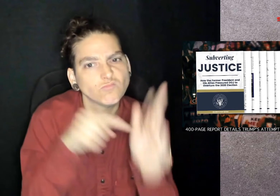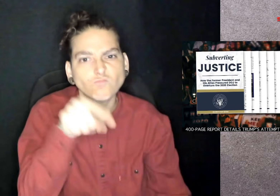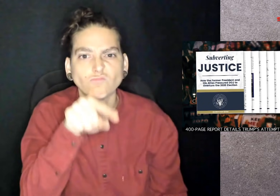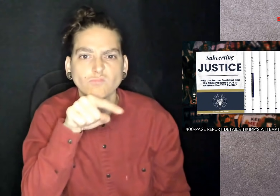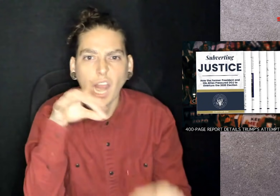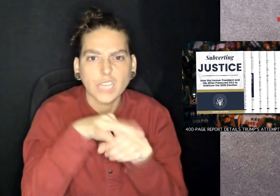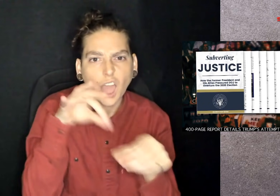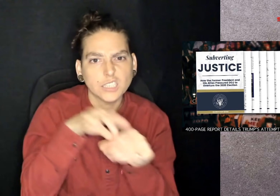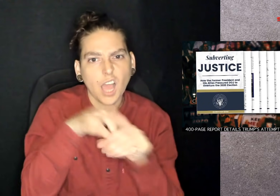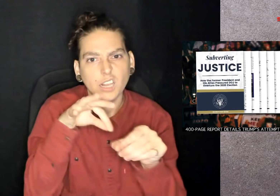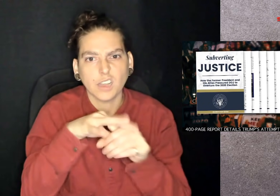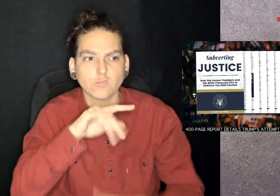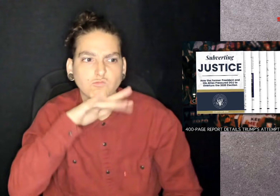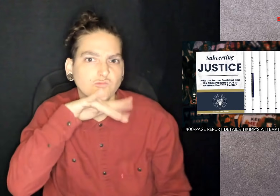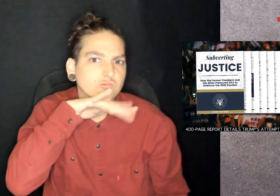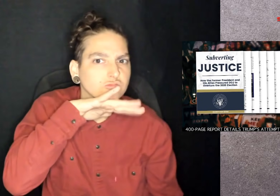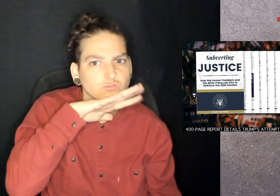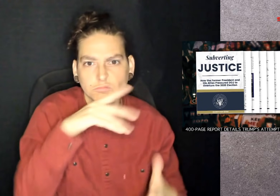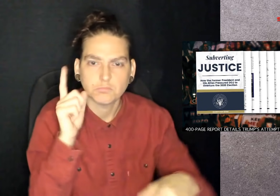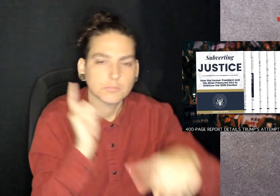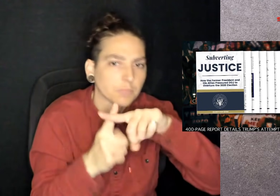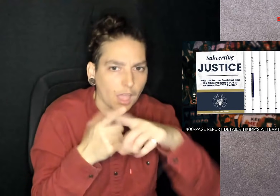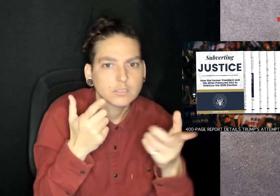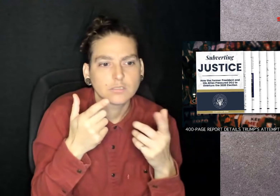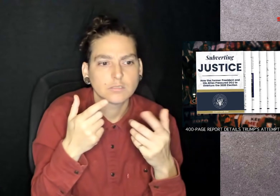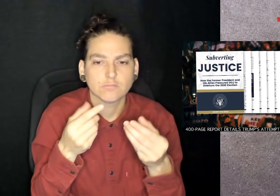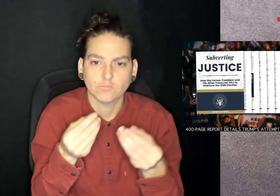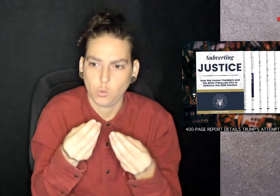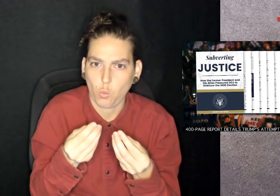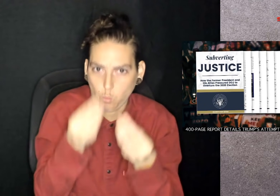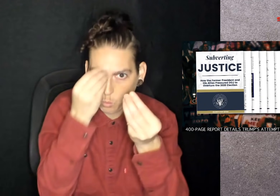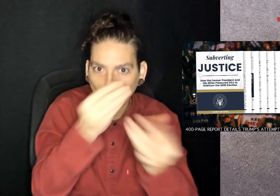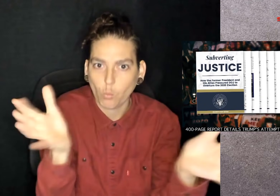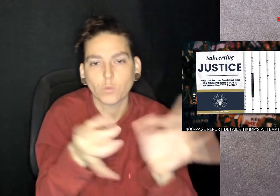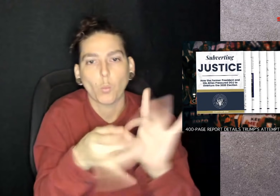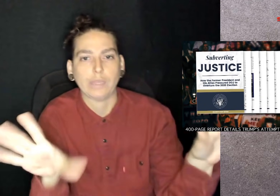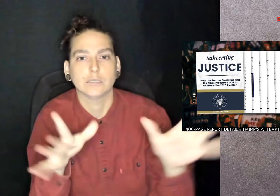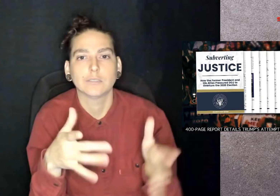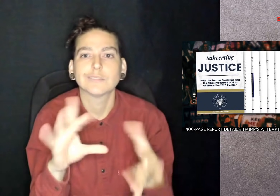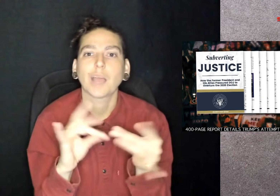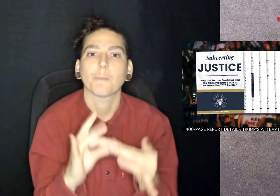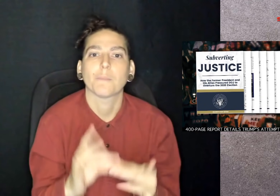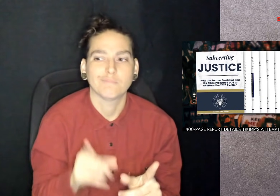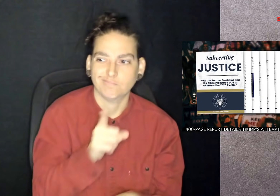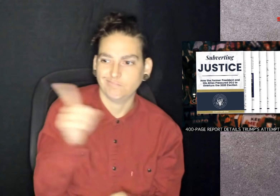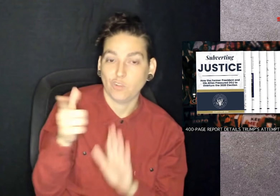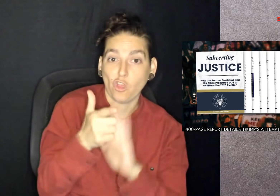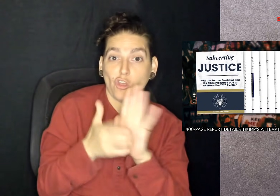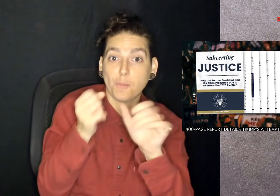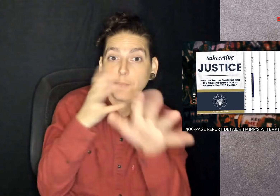continues to insist the election was rigged and released a statement saying lawmakers